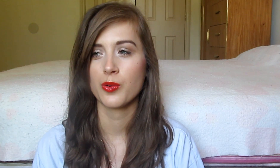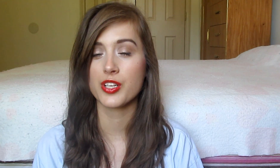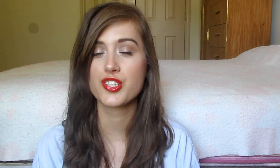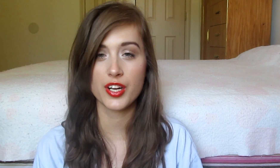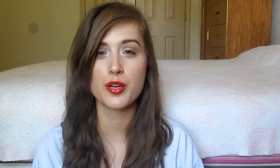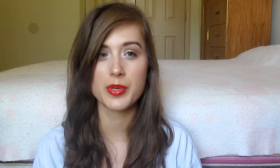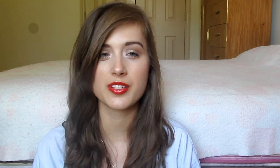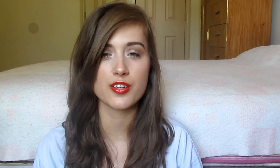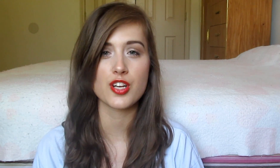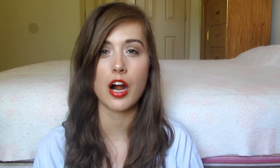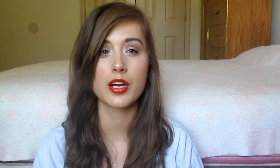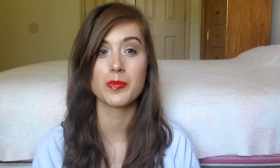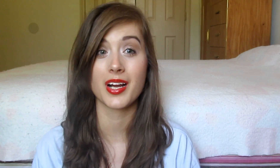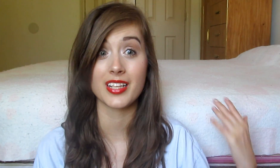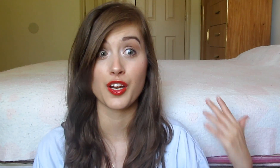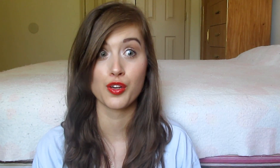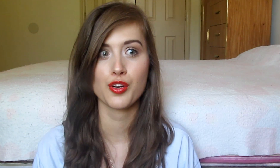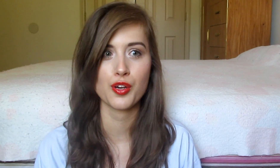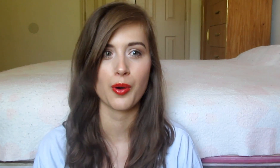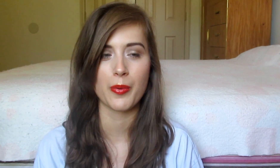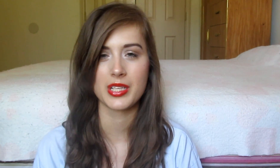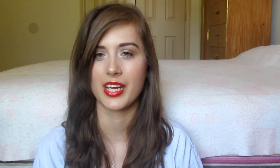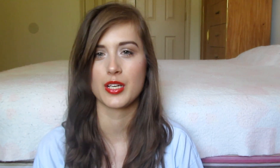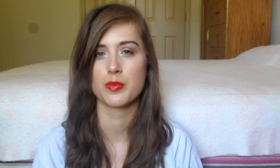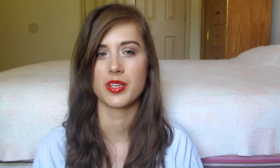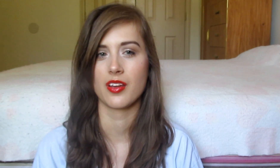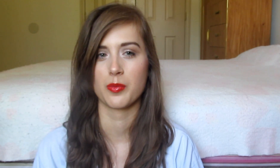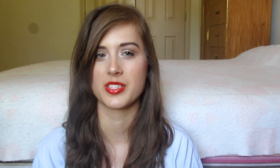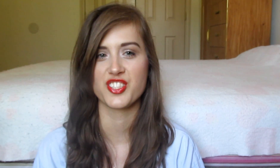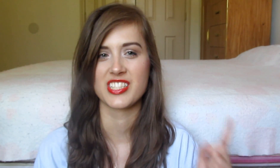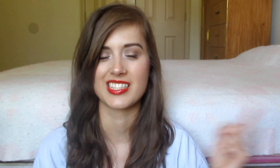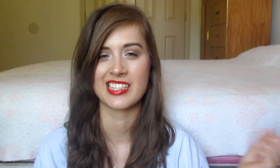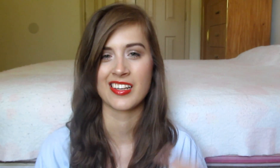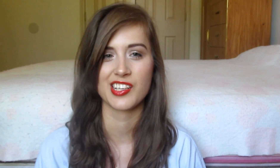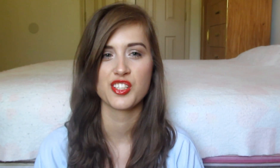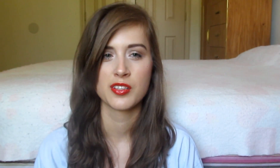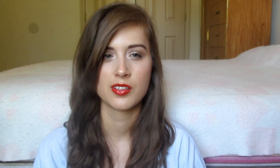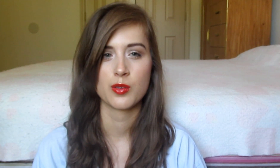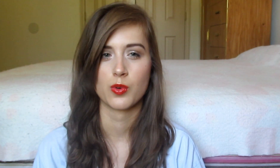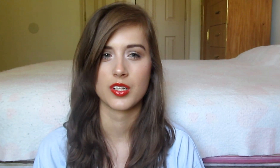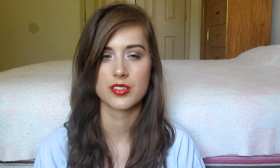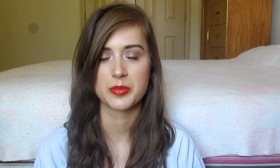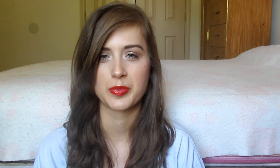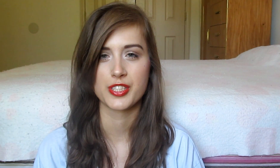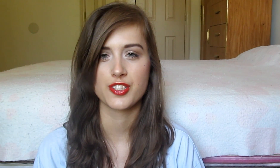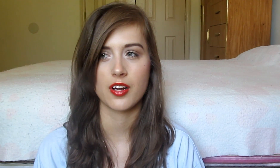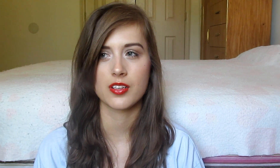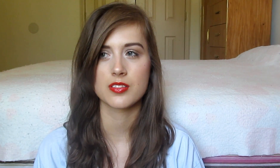Which shouldn’t be so shocking because I knew I was gonna be there but just seeing it was pretty shocking.